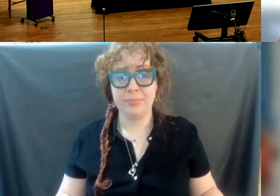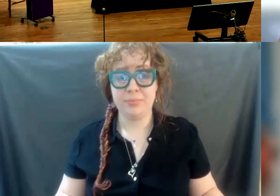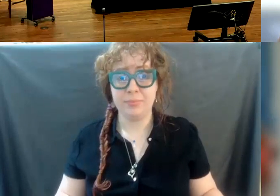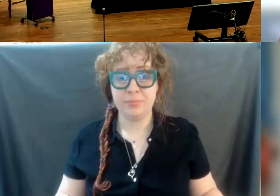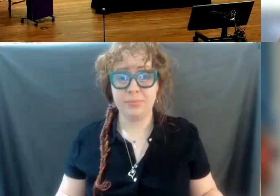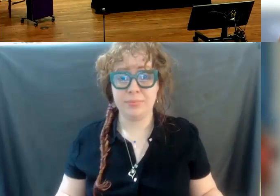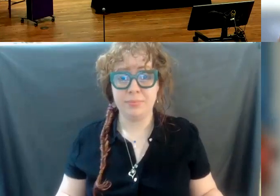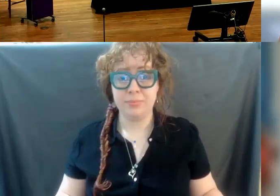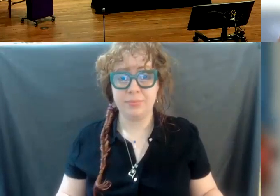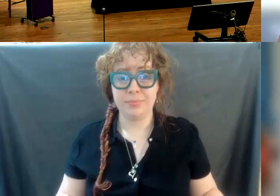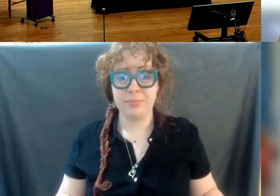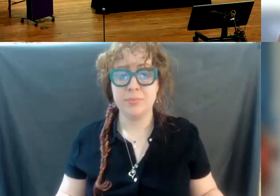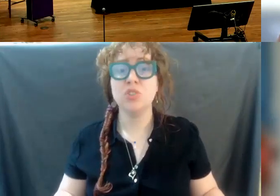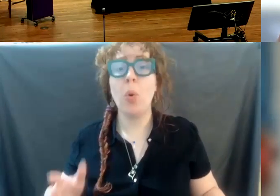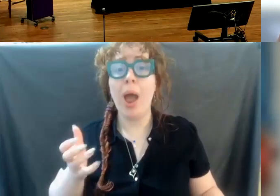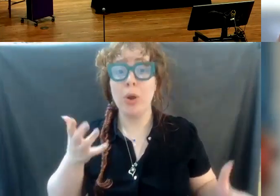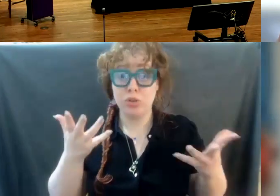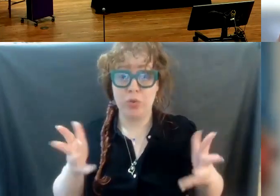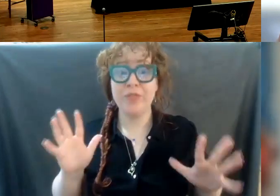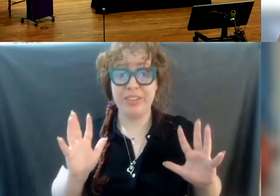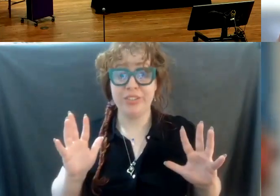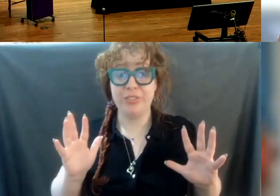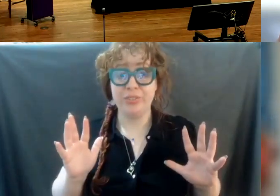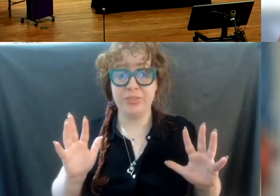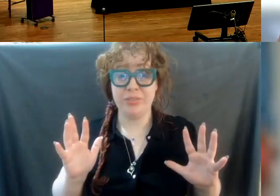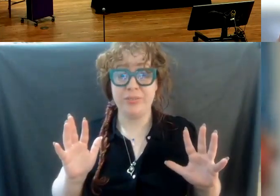with this last question of because public safety